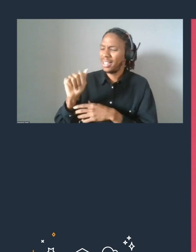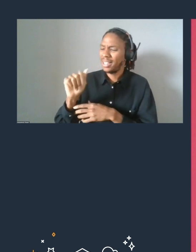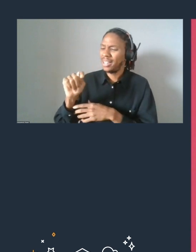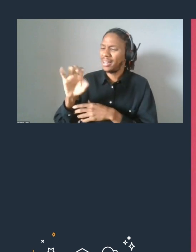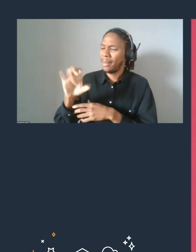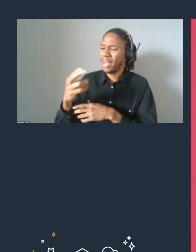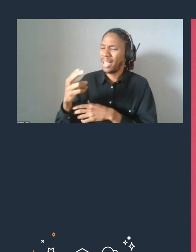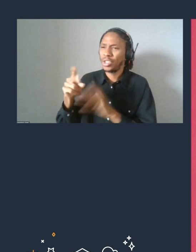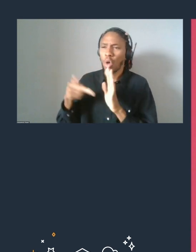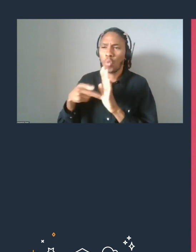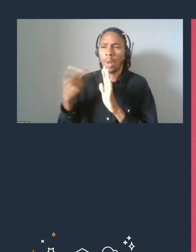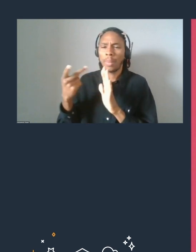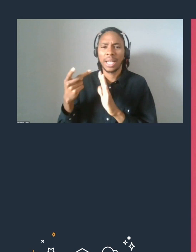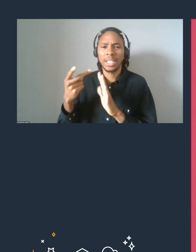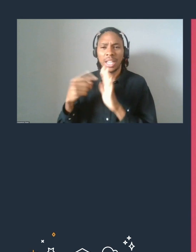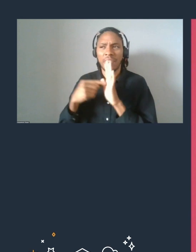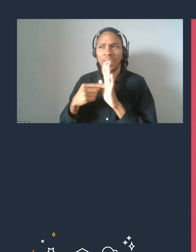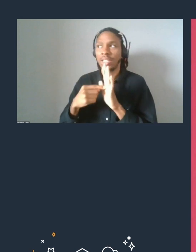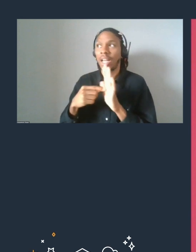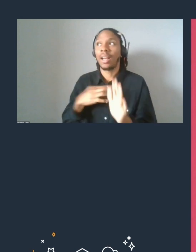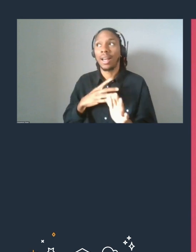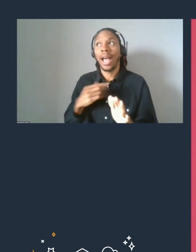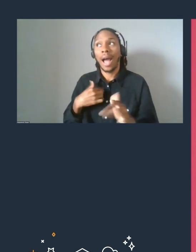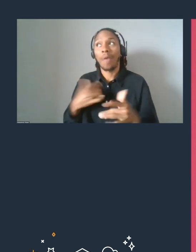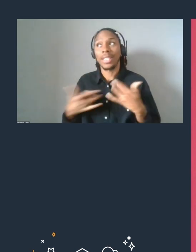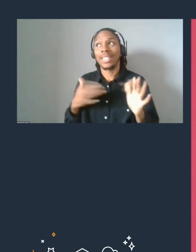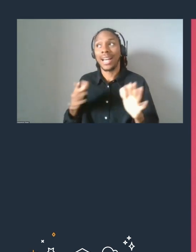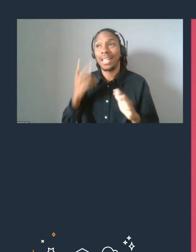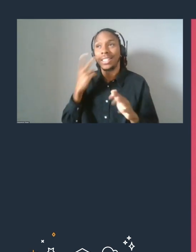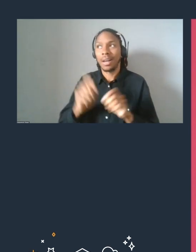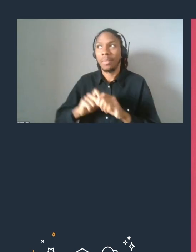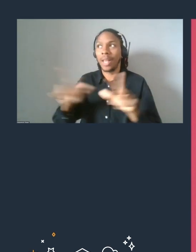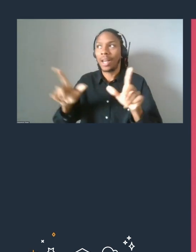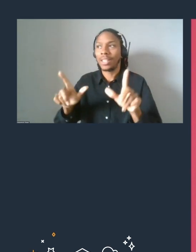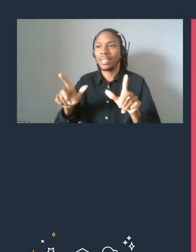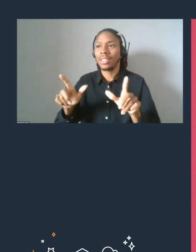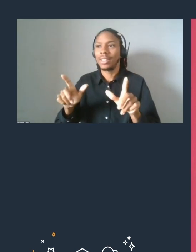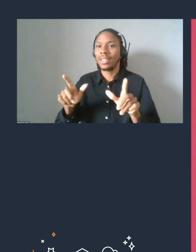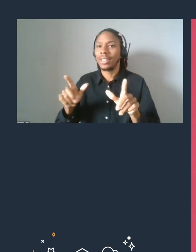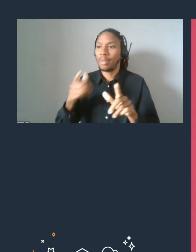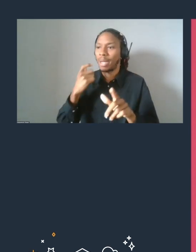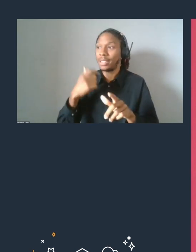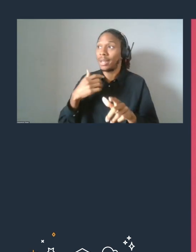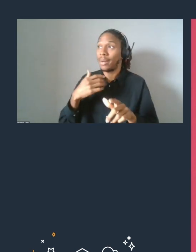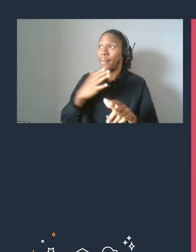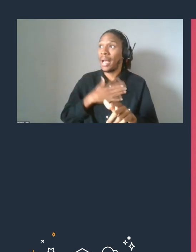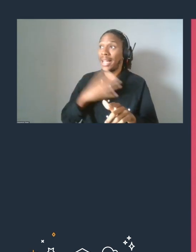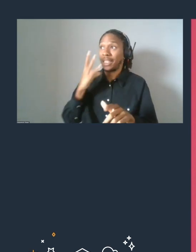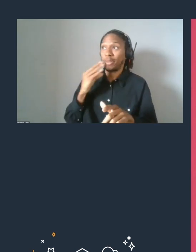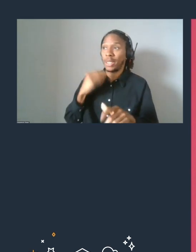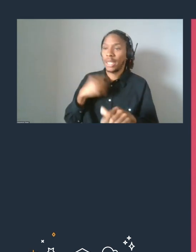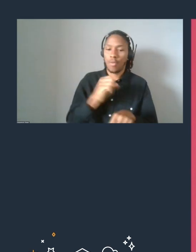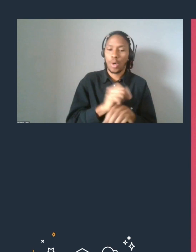Now, I was really excited to see feature launched based on some work that I've done with the customers of AWS.